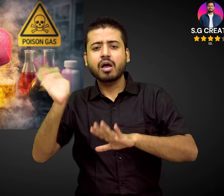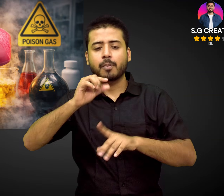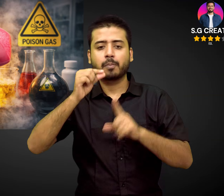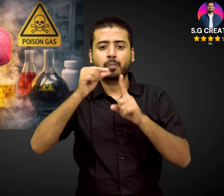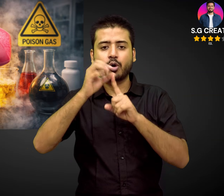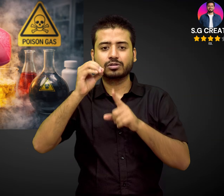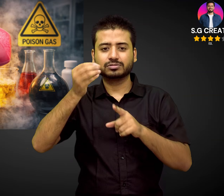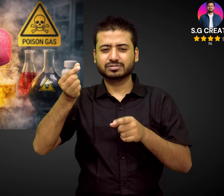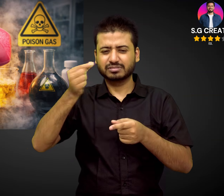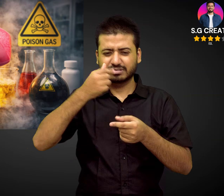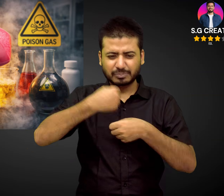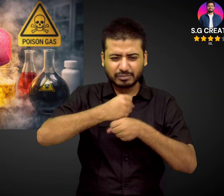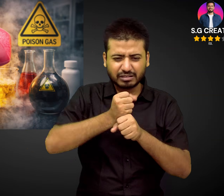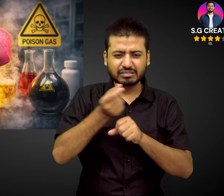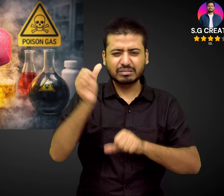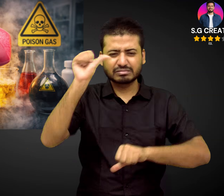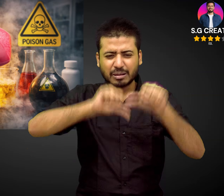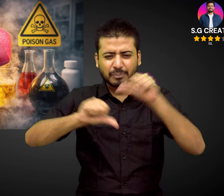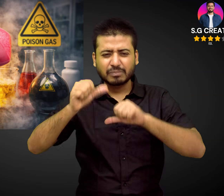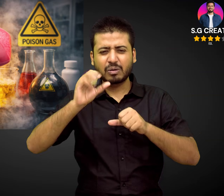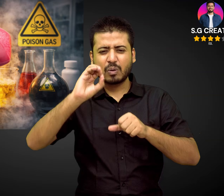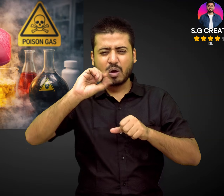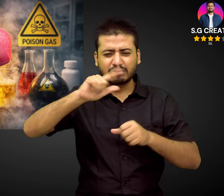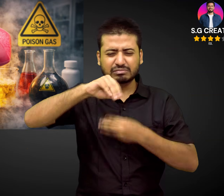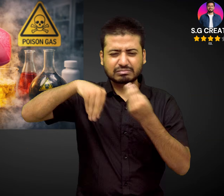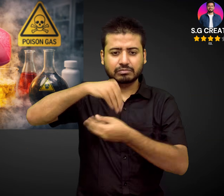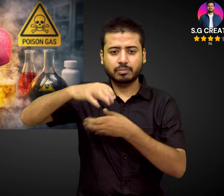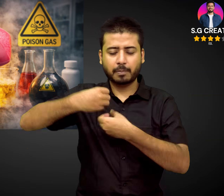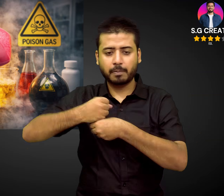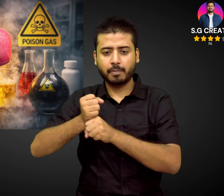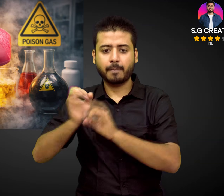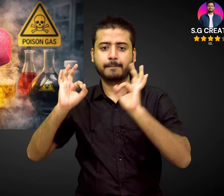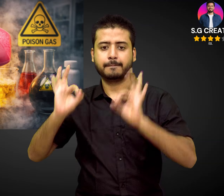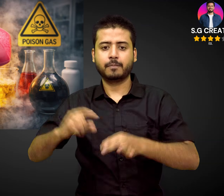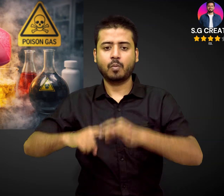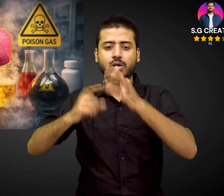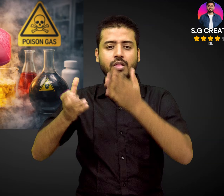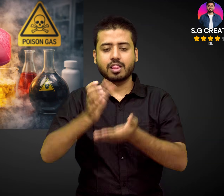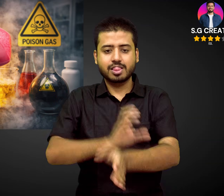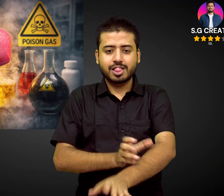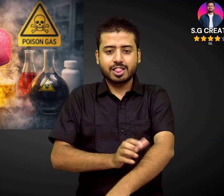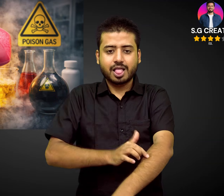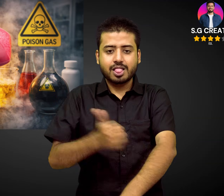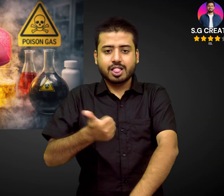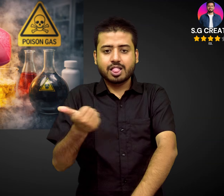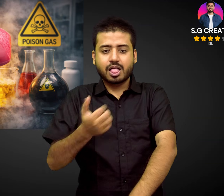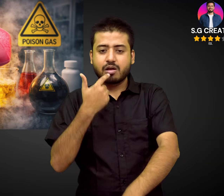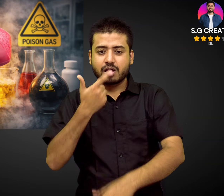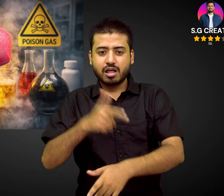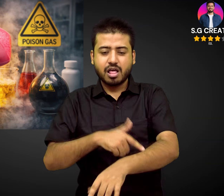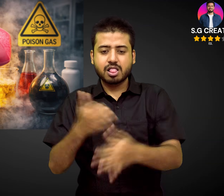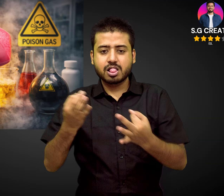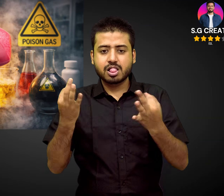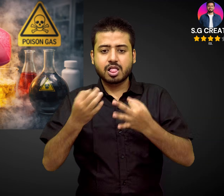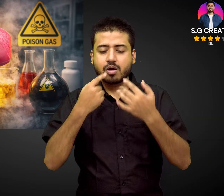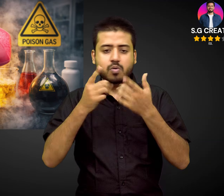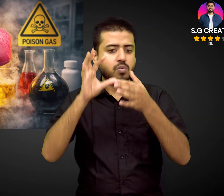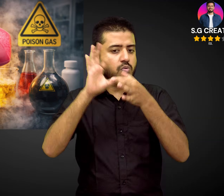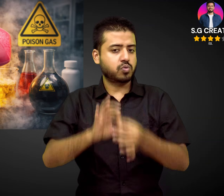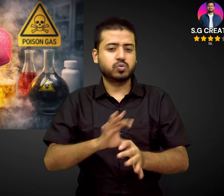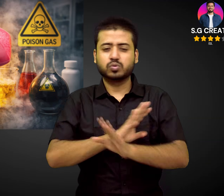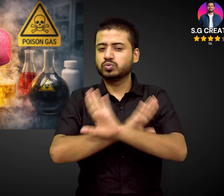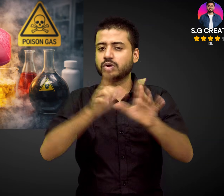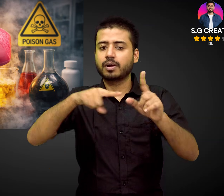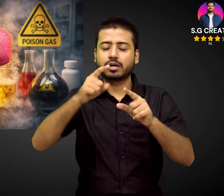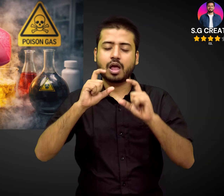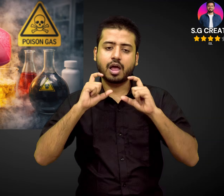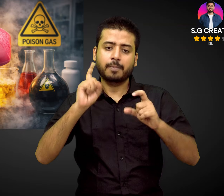melting points, often between 50° and 75°. When hit with an open flame, these binders rapidly